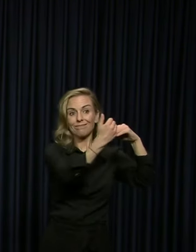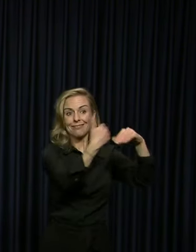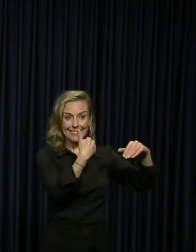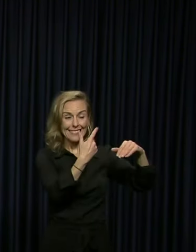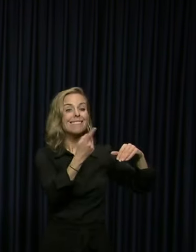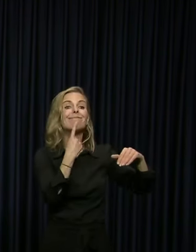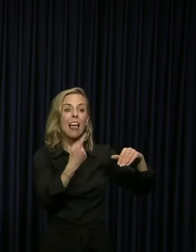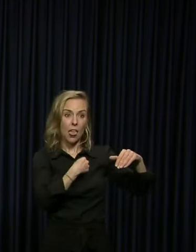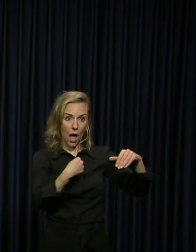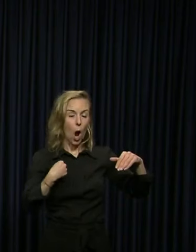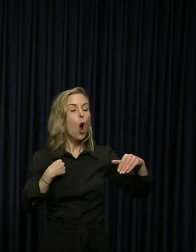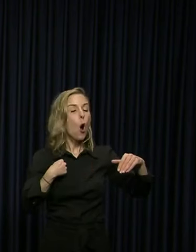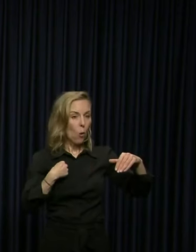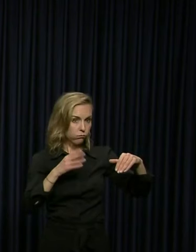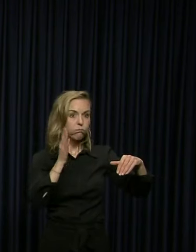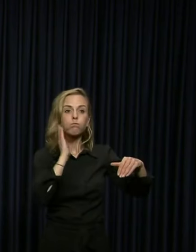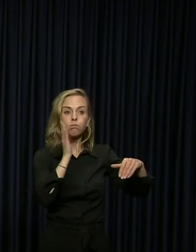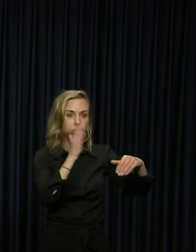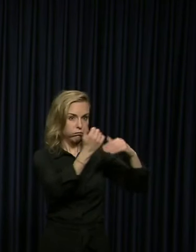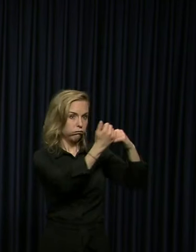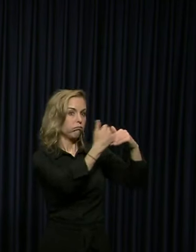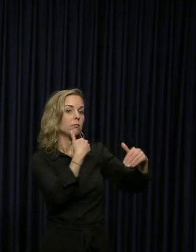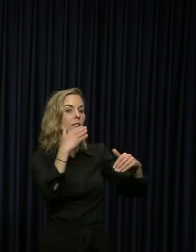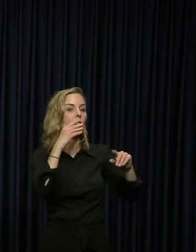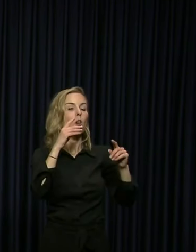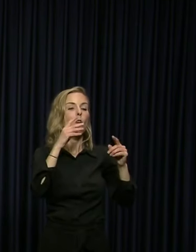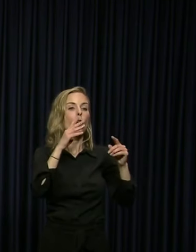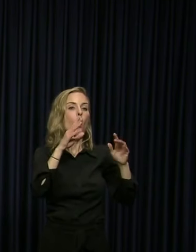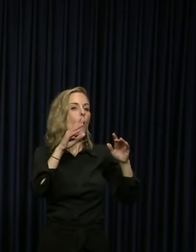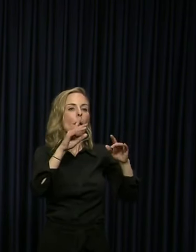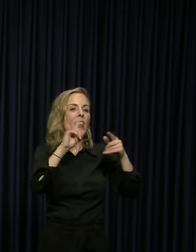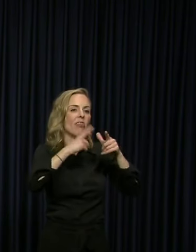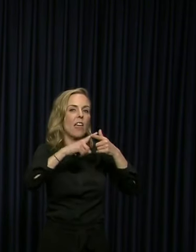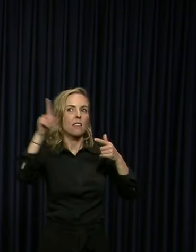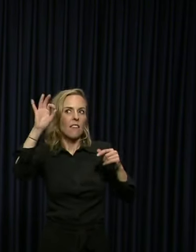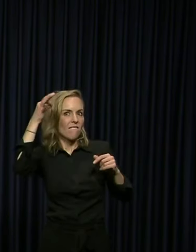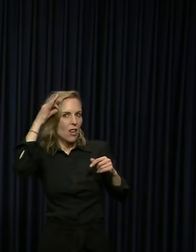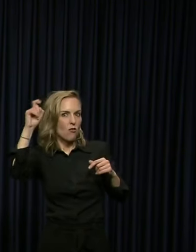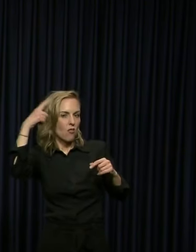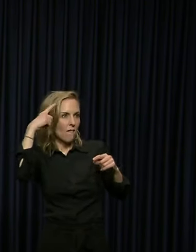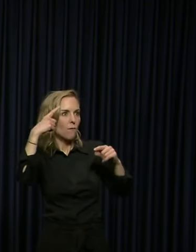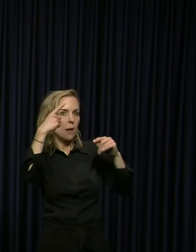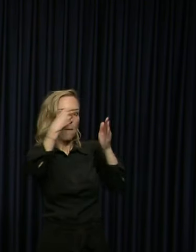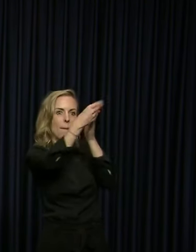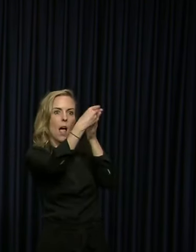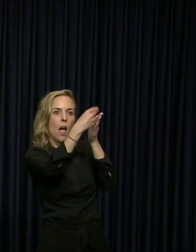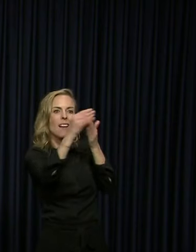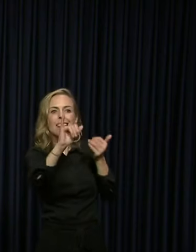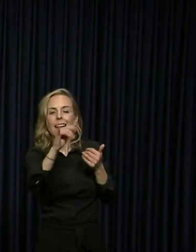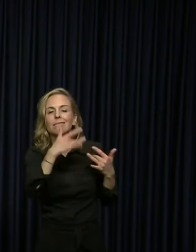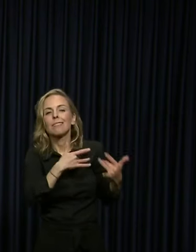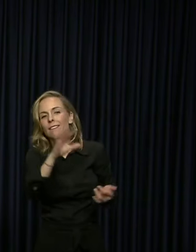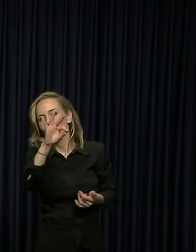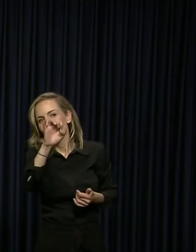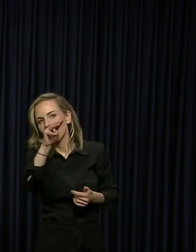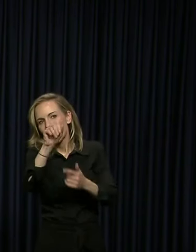HOPEFULLY, AFTER THEY GET PAST A PEAK, AND I REALLY HOPE THAT